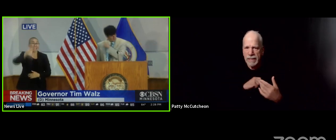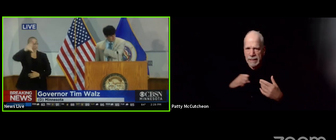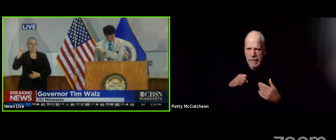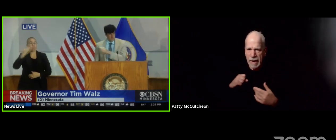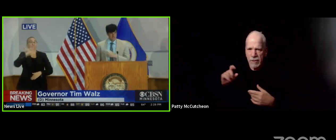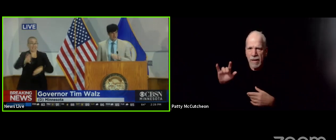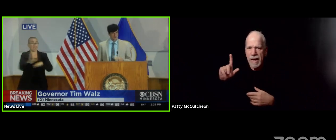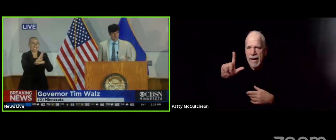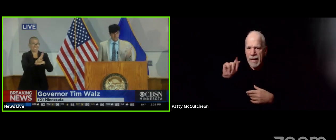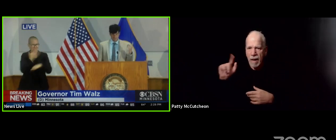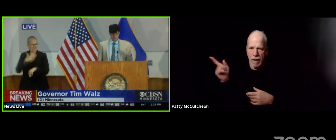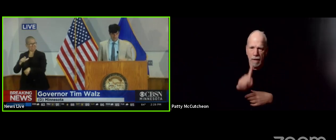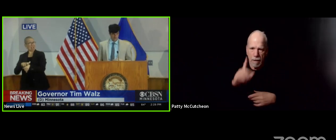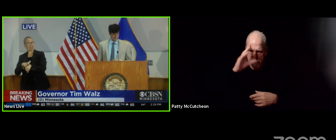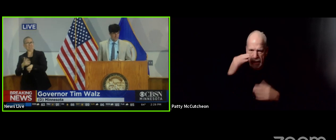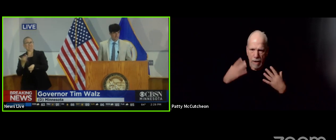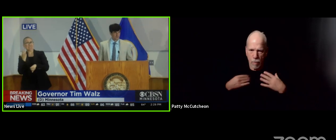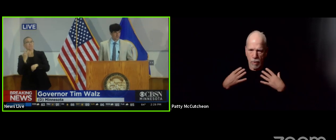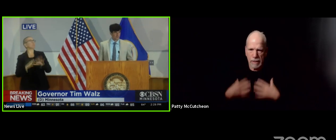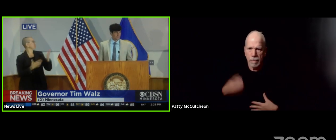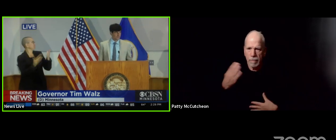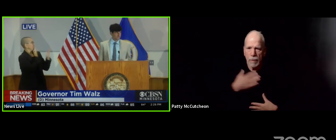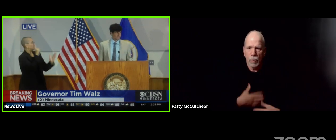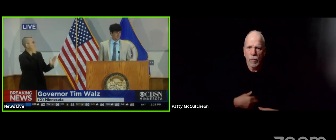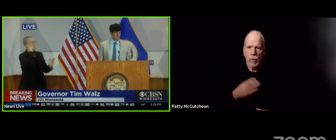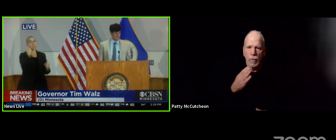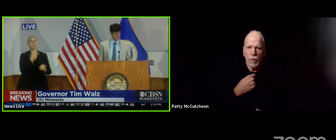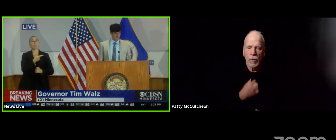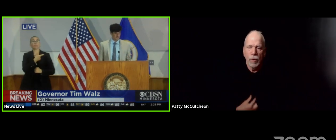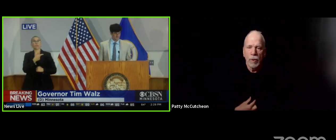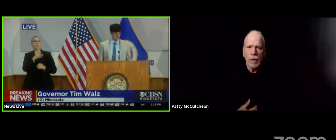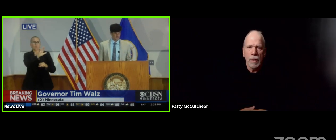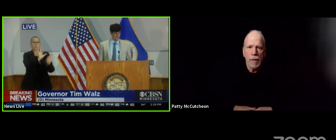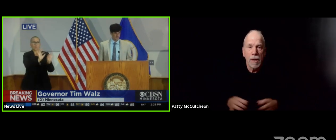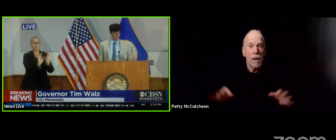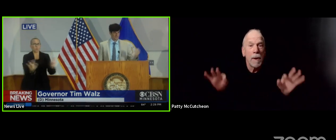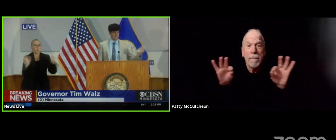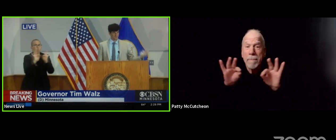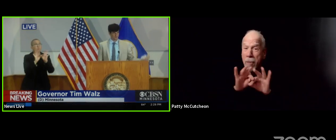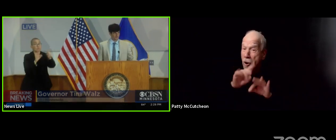BETTER IDEA. ≫ THANKS, GOVERNOR. AND I THINK THAT'S A PERTINENT QUESTION FOR TODAY. YOU KNOW, IT WAS SAID ON THE FLOOR AND IT